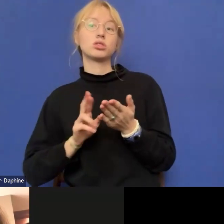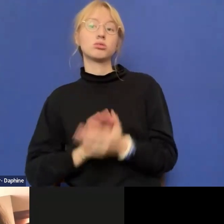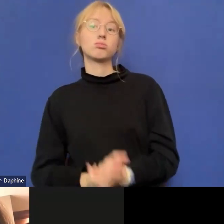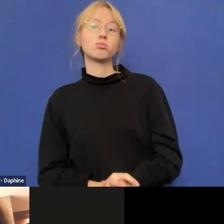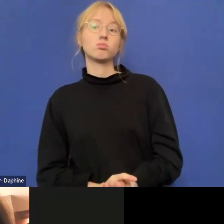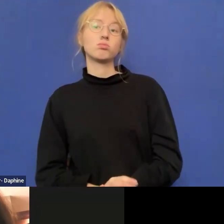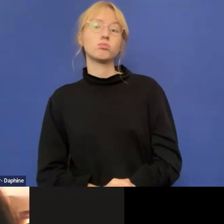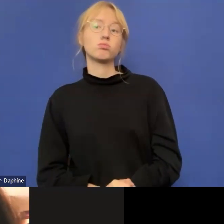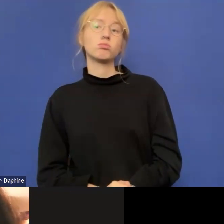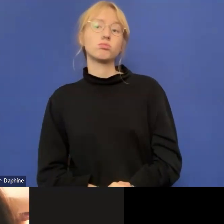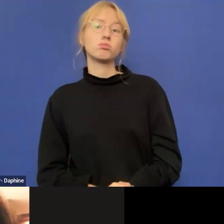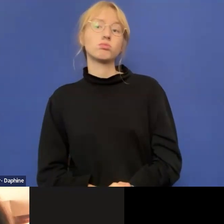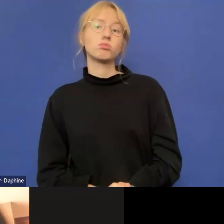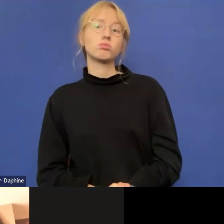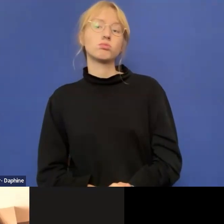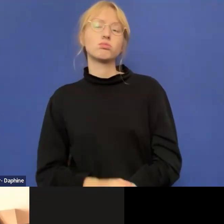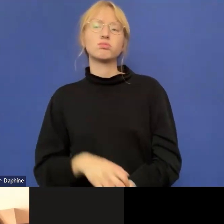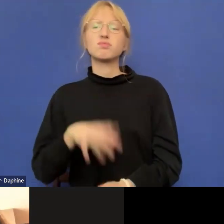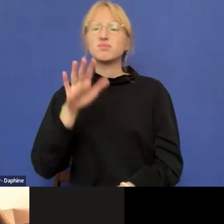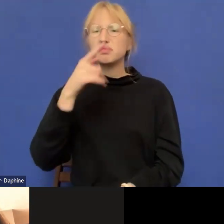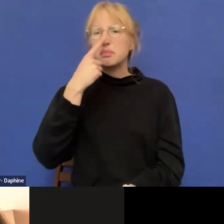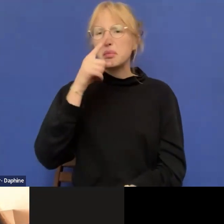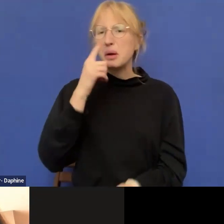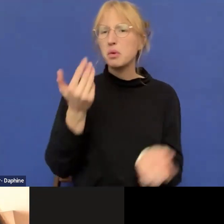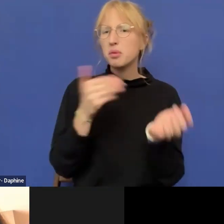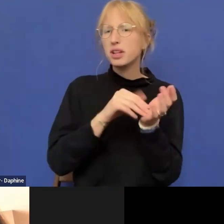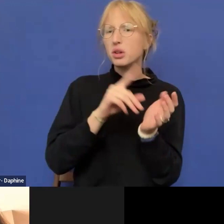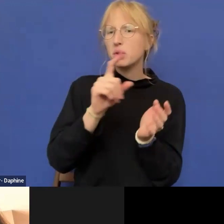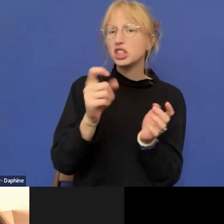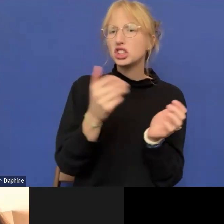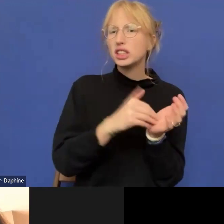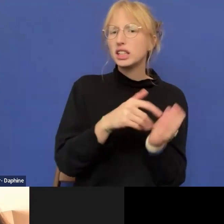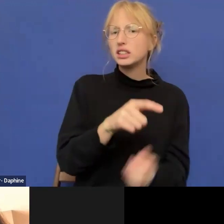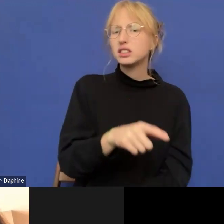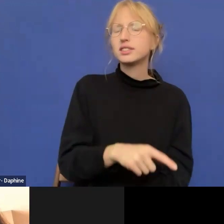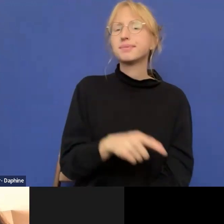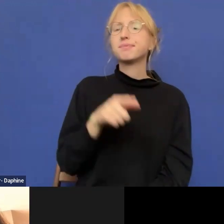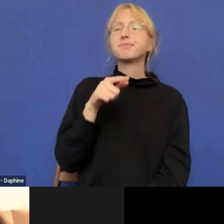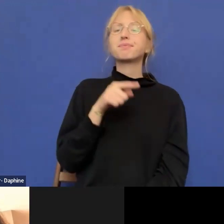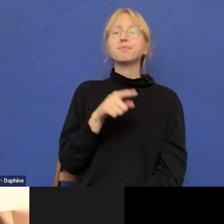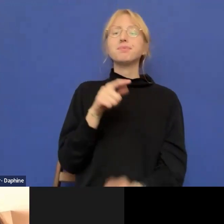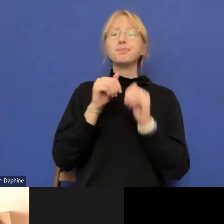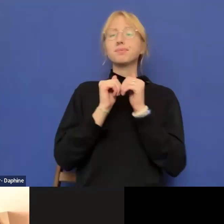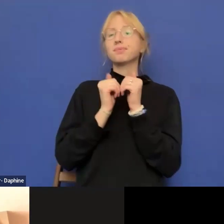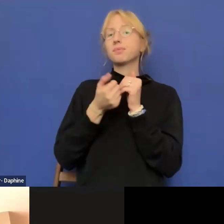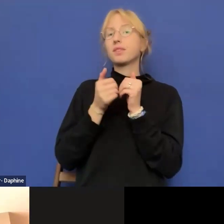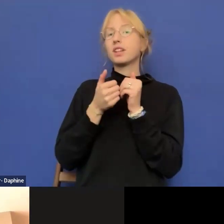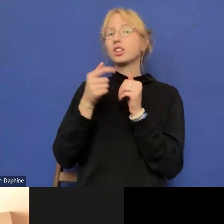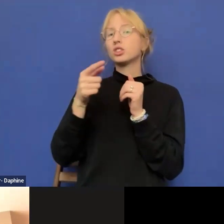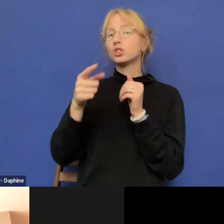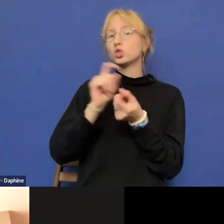Dr. Rama Bala: Tara can you repeat that question again? Tara King: Sure. How would you change what you present